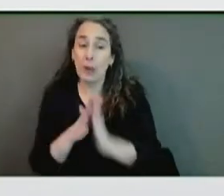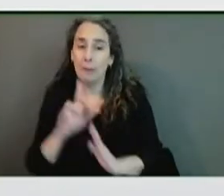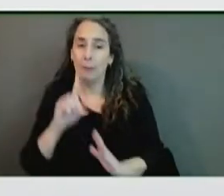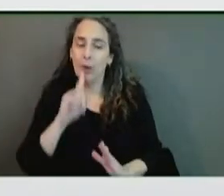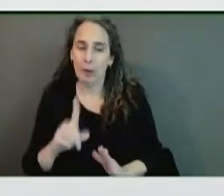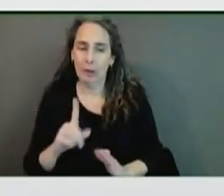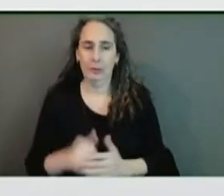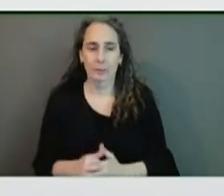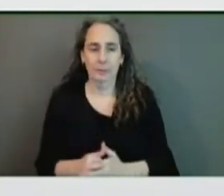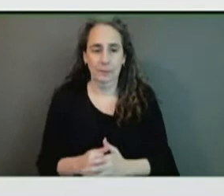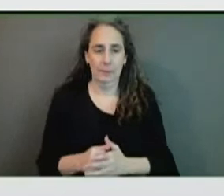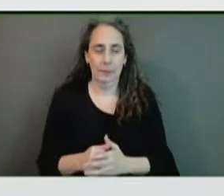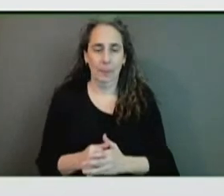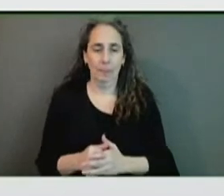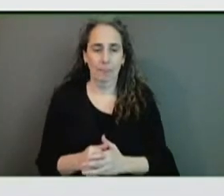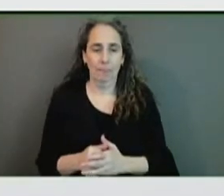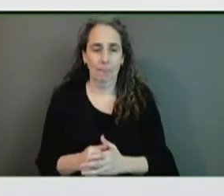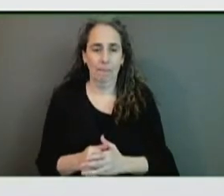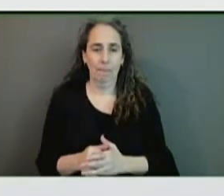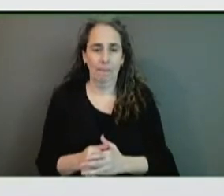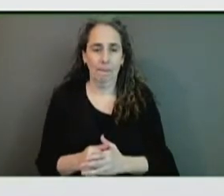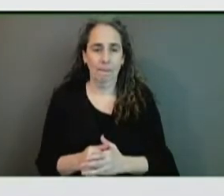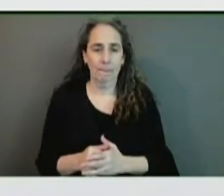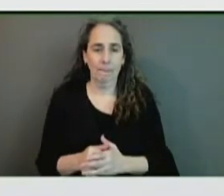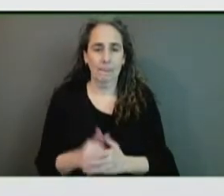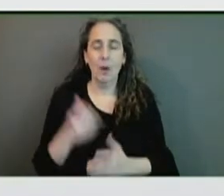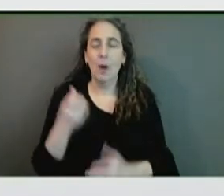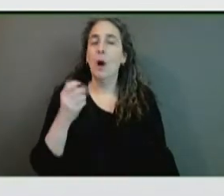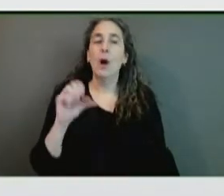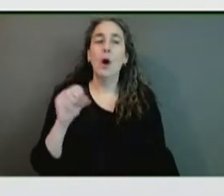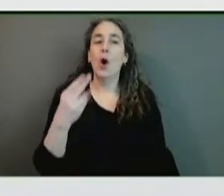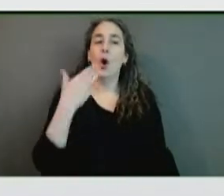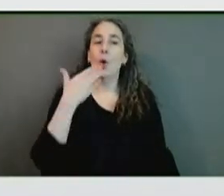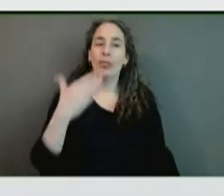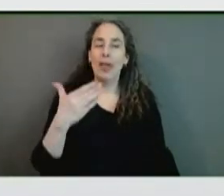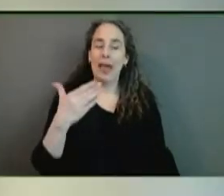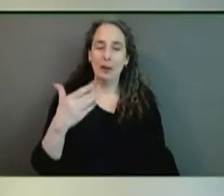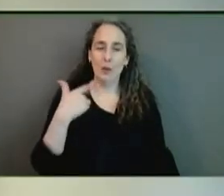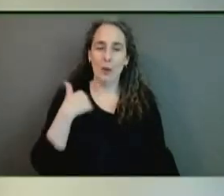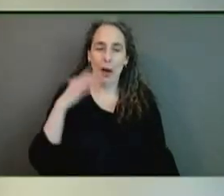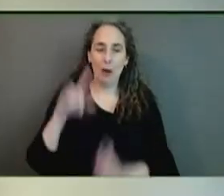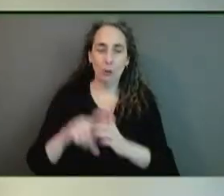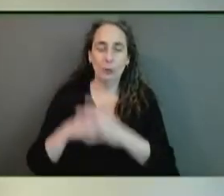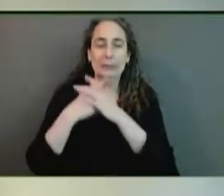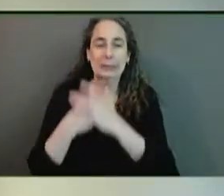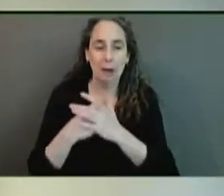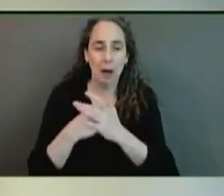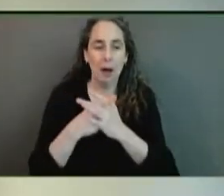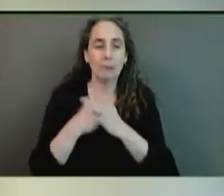does that become a reality if it